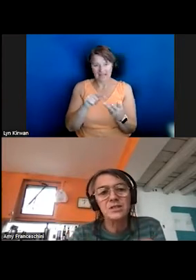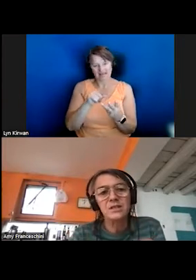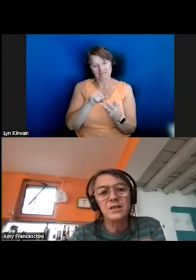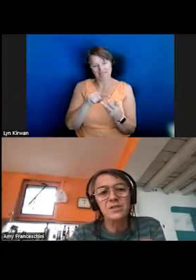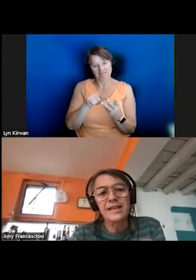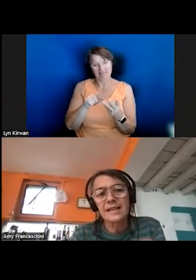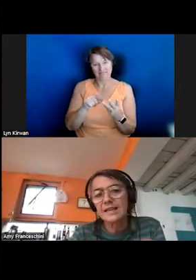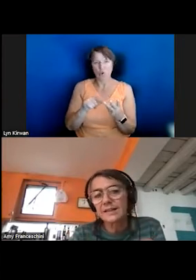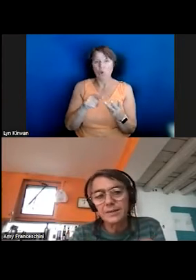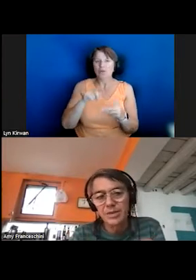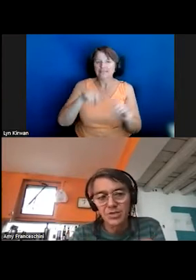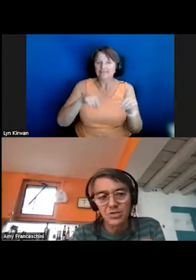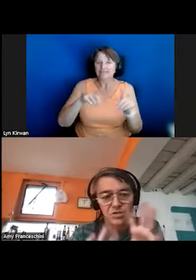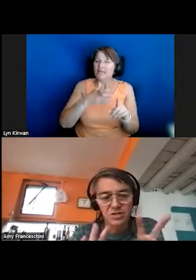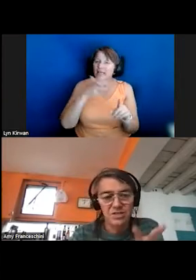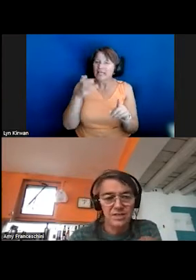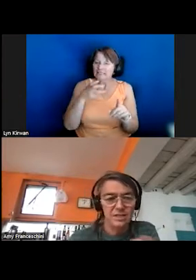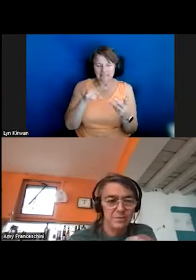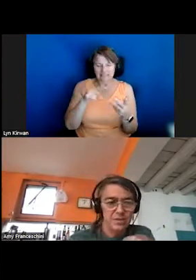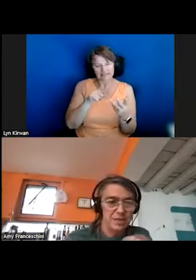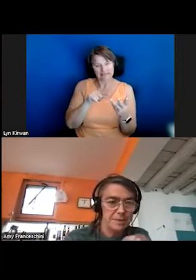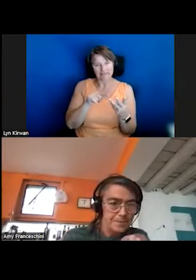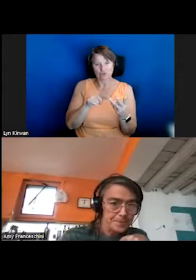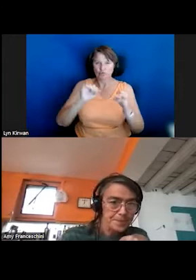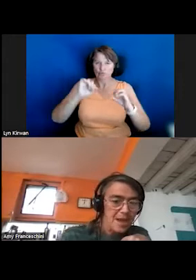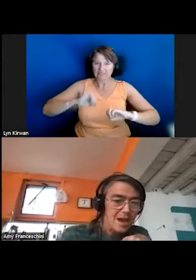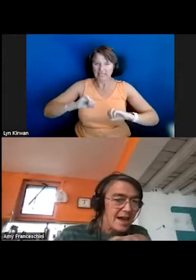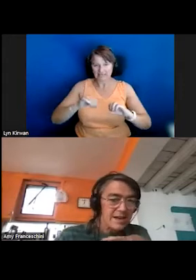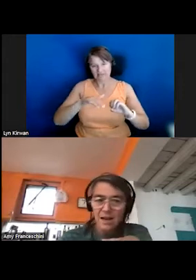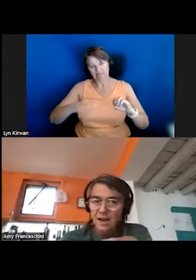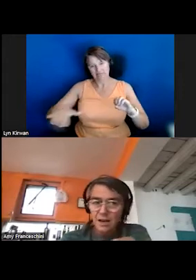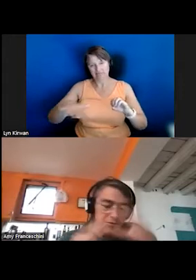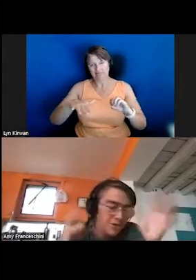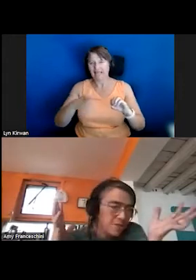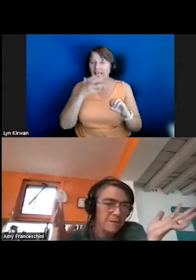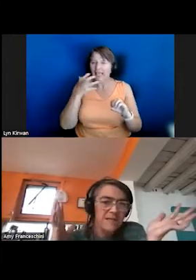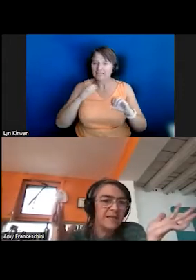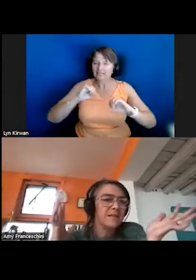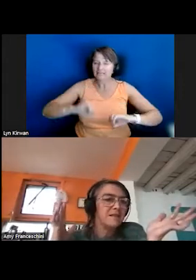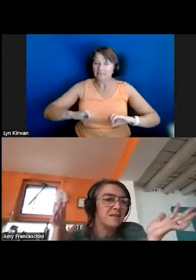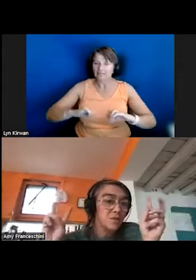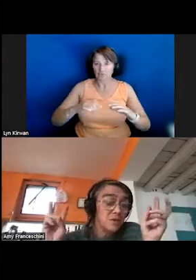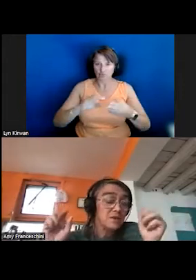oven and a heated bench to sit between. And just by making this tool,